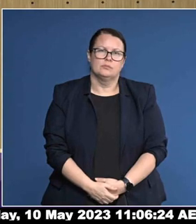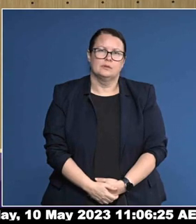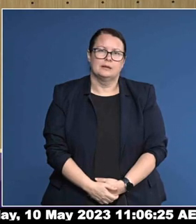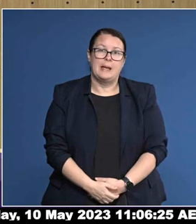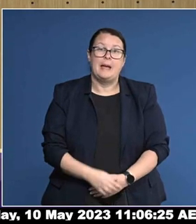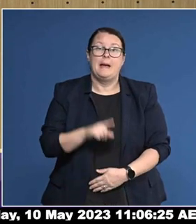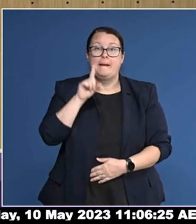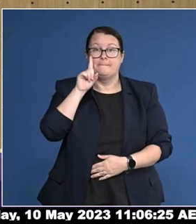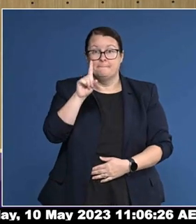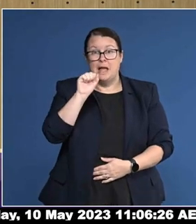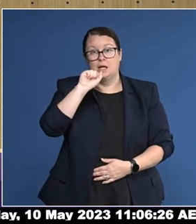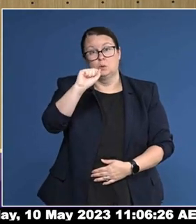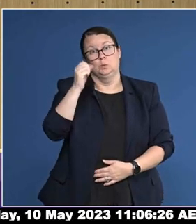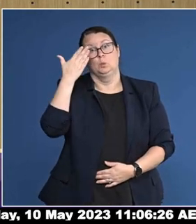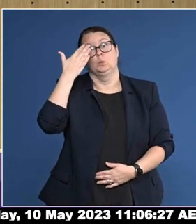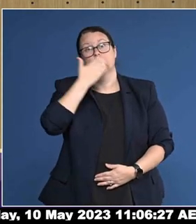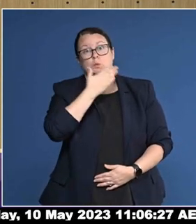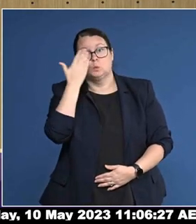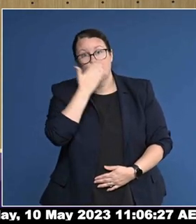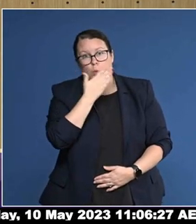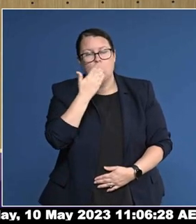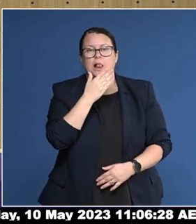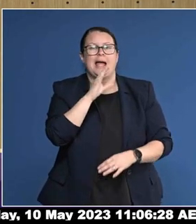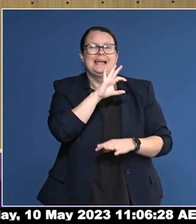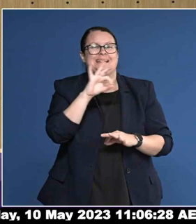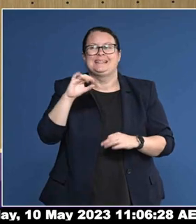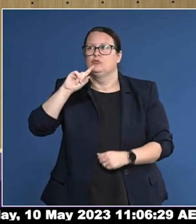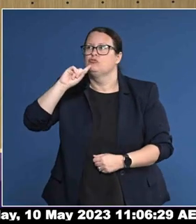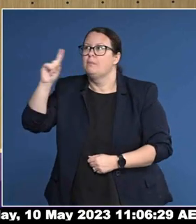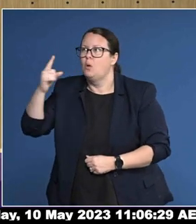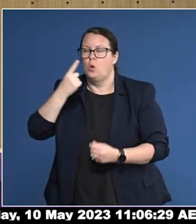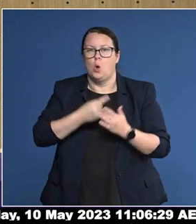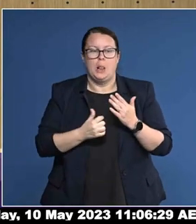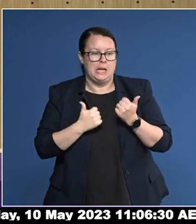in your words, supporting as opposed to reporting, had the effect of enabling Paul